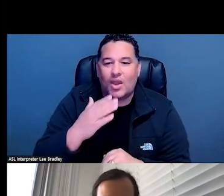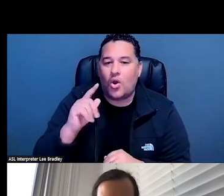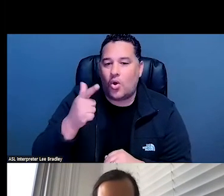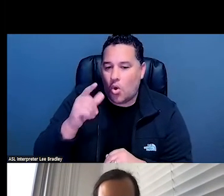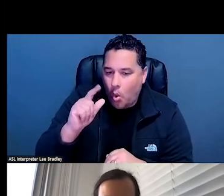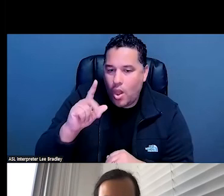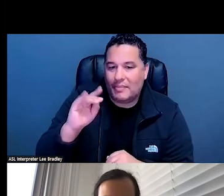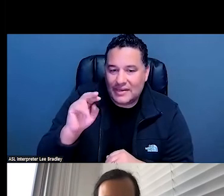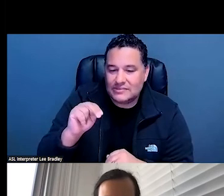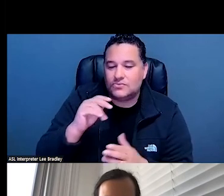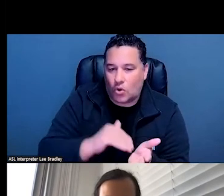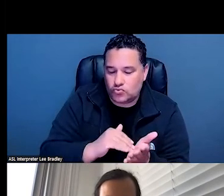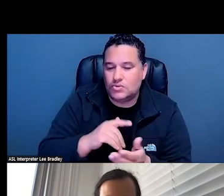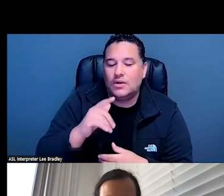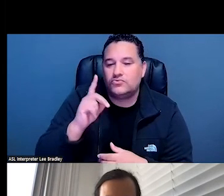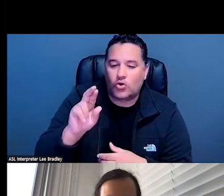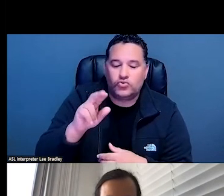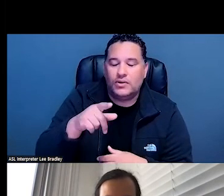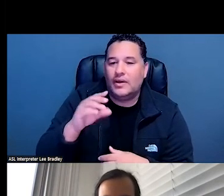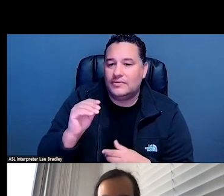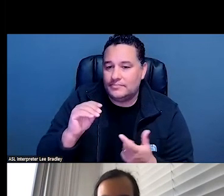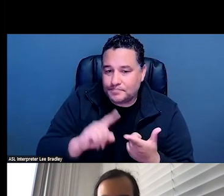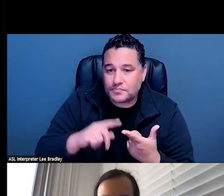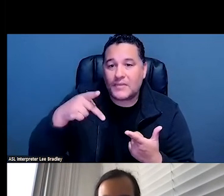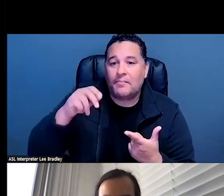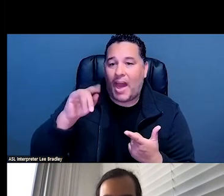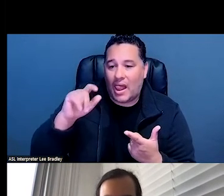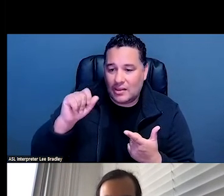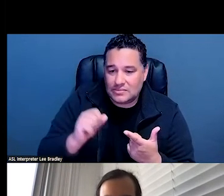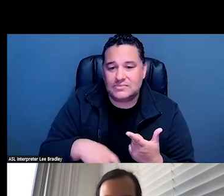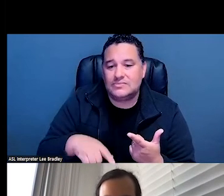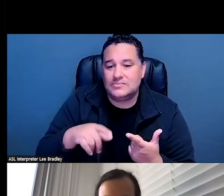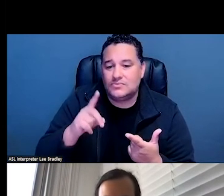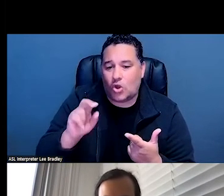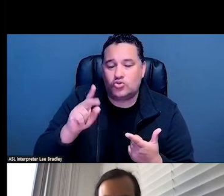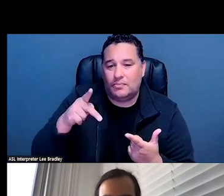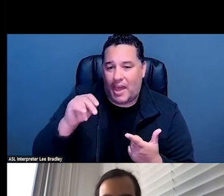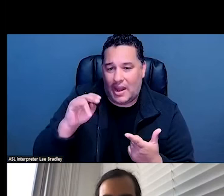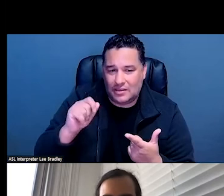. SO, THANK YOU, THANK YOU, FOR DR. GOLDMAN , DR. PINALS TODAY, SO HAPPY